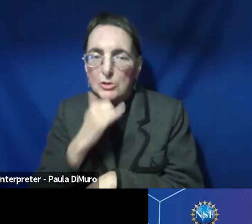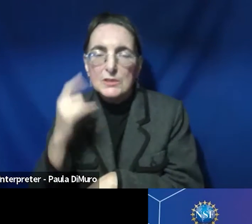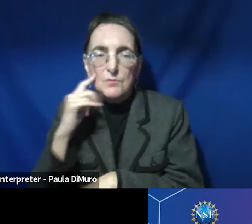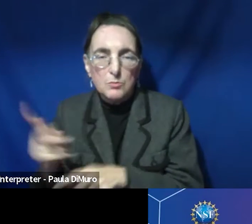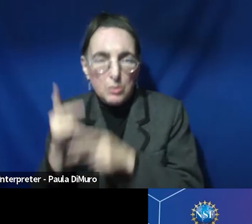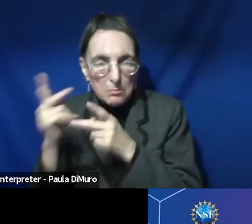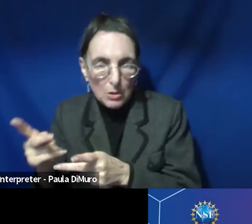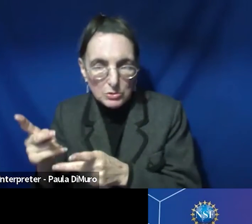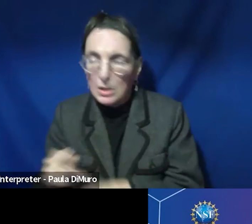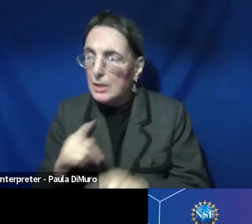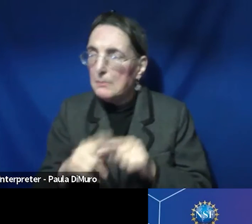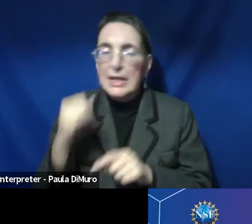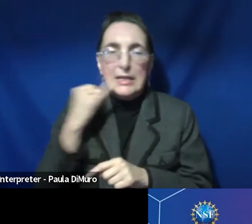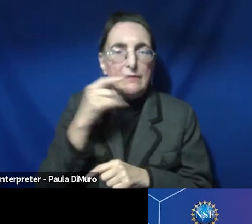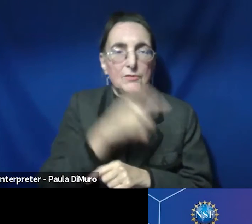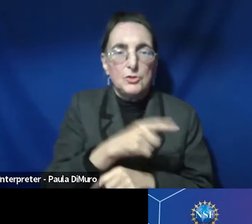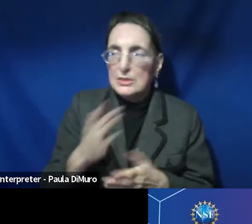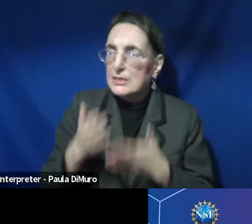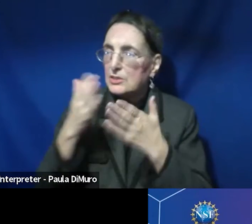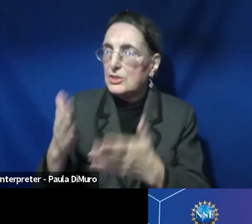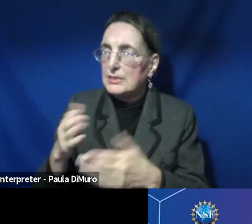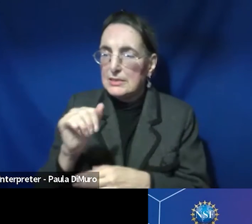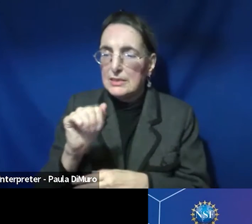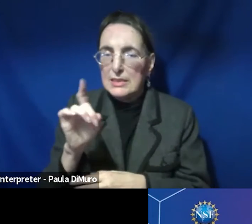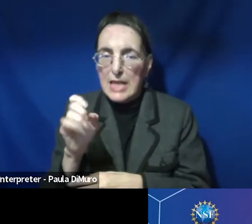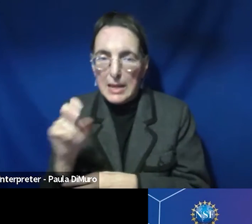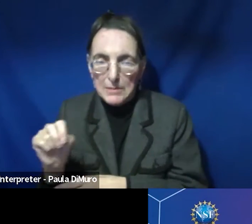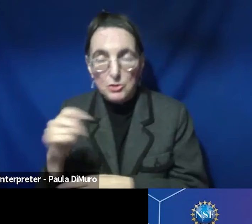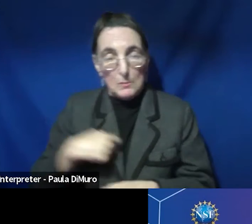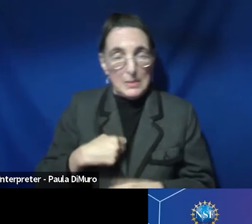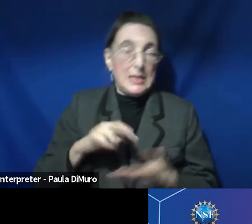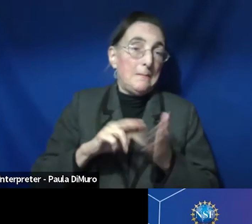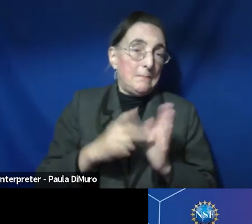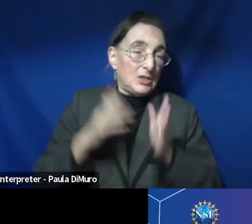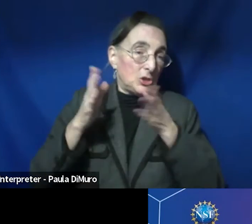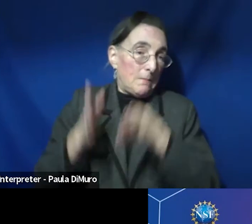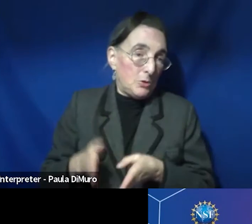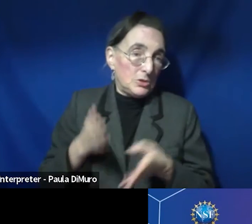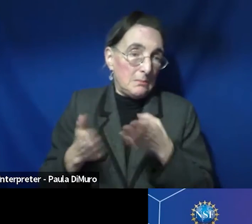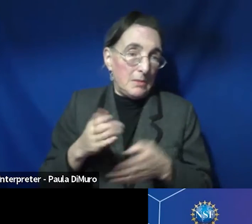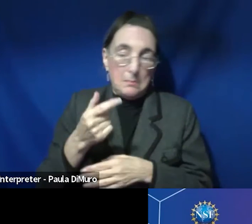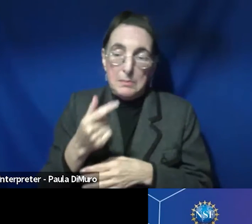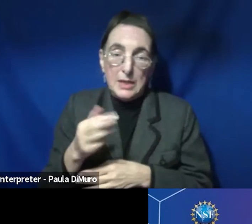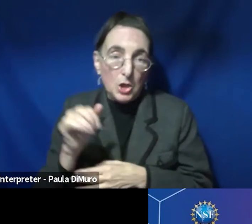But if you're suggesting an admin -- So admin to me means someone that might be granting roles at your institution.